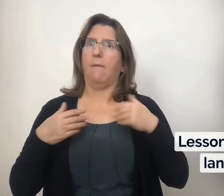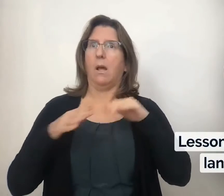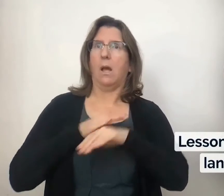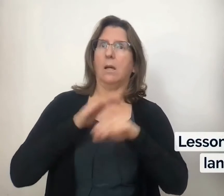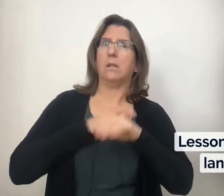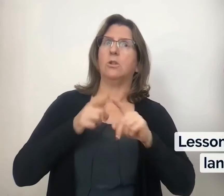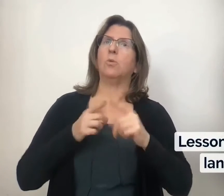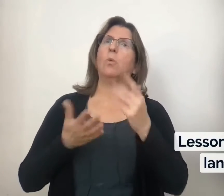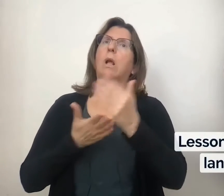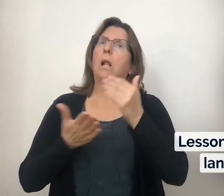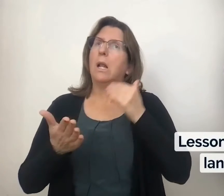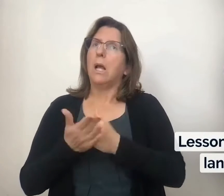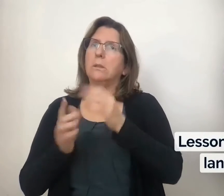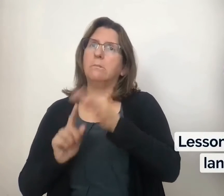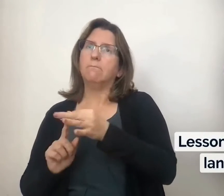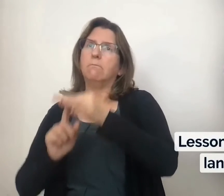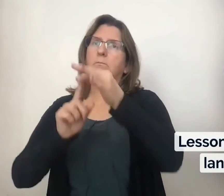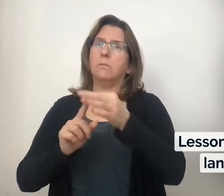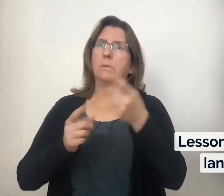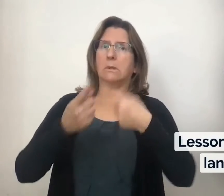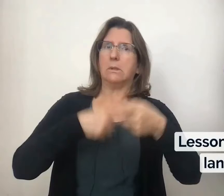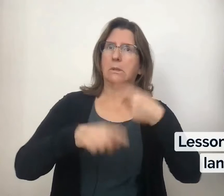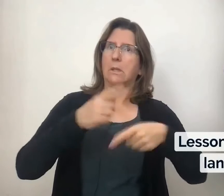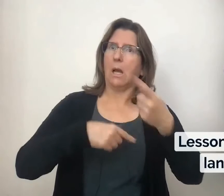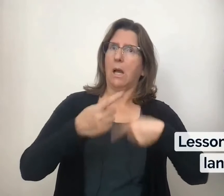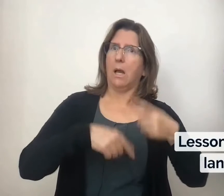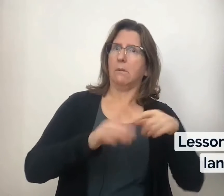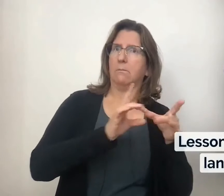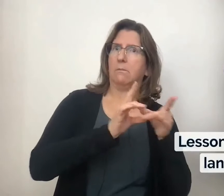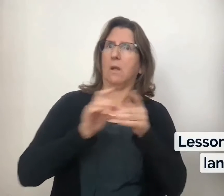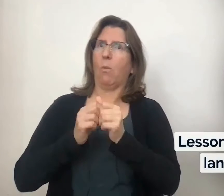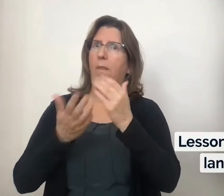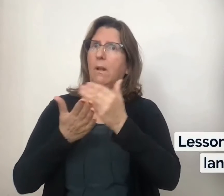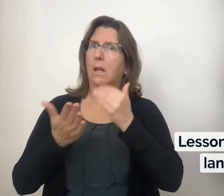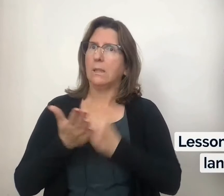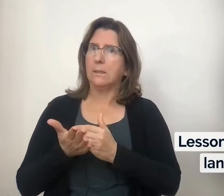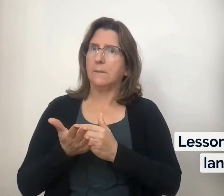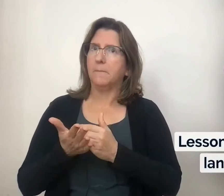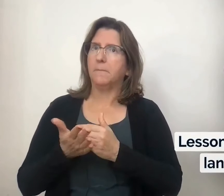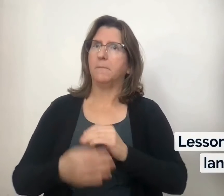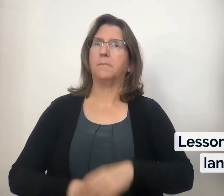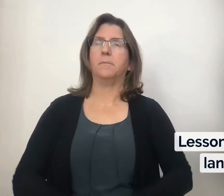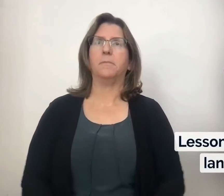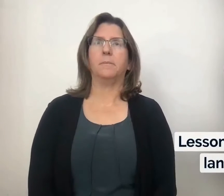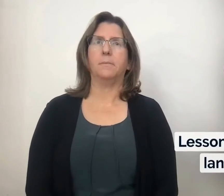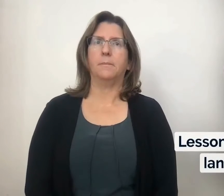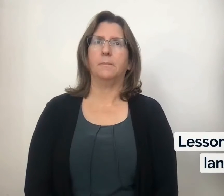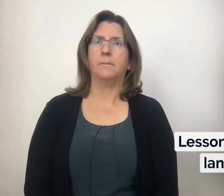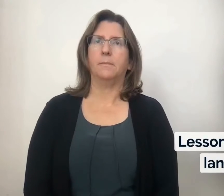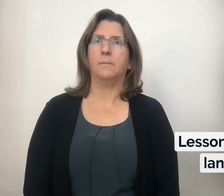So they must be provided with videos of signed glossaries of the vocabulary specific to the lesson.